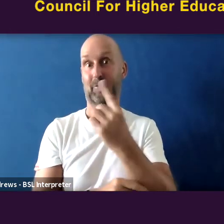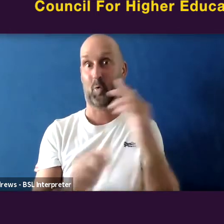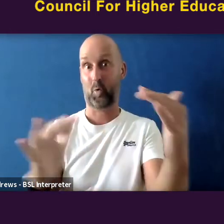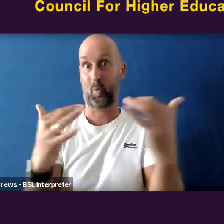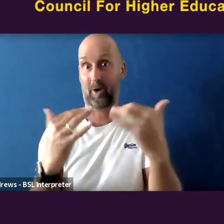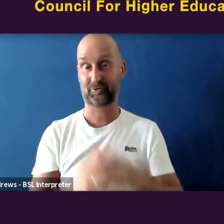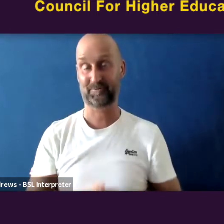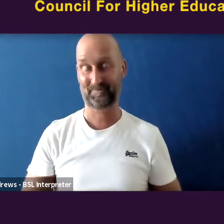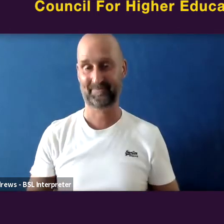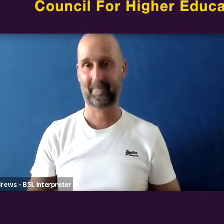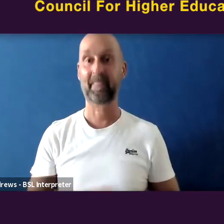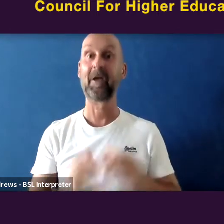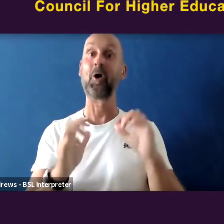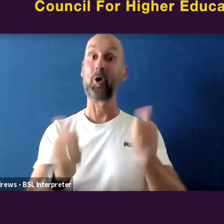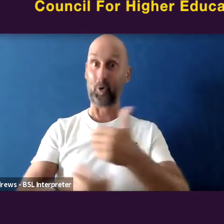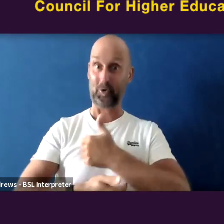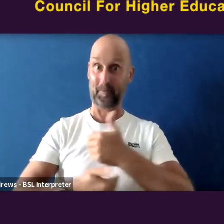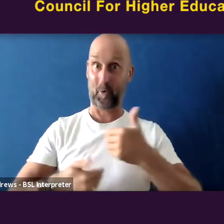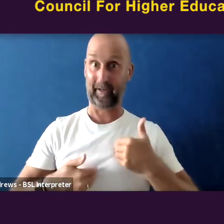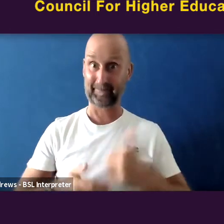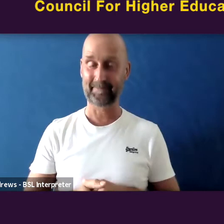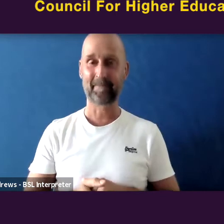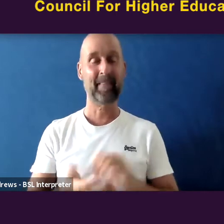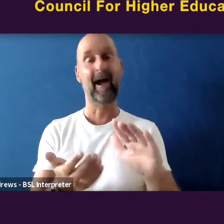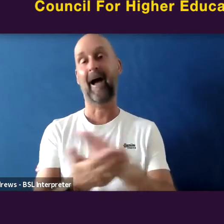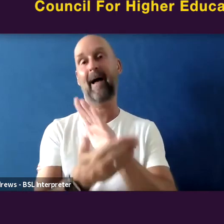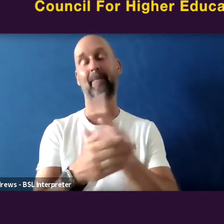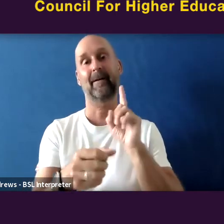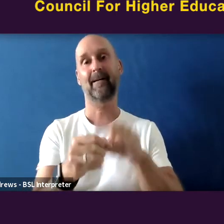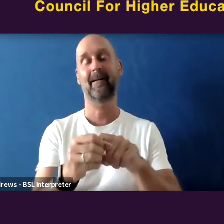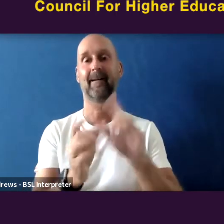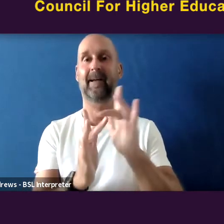So, good morning, I am delighted to join everyone on the Digital March today,